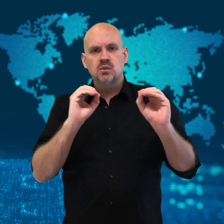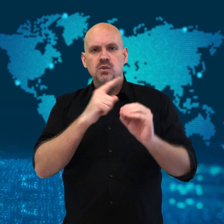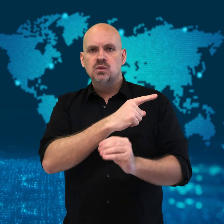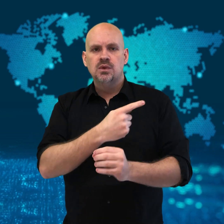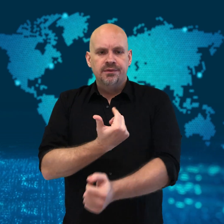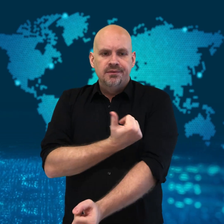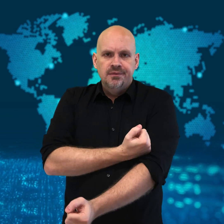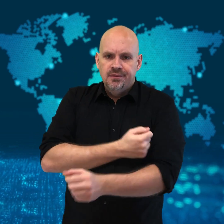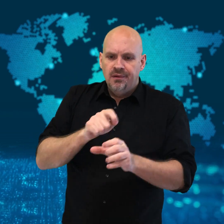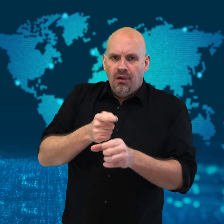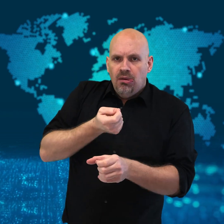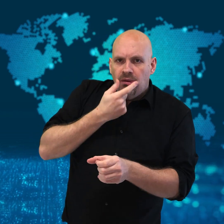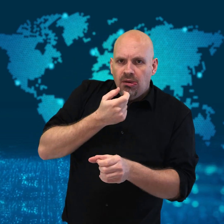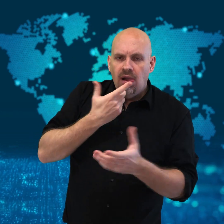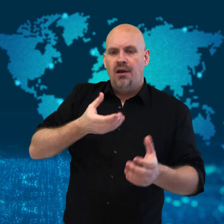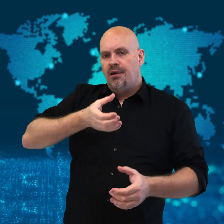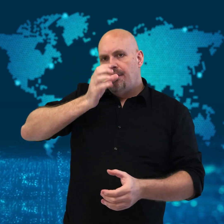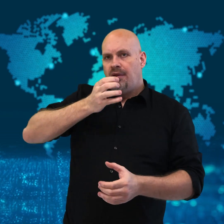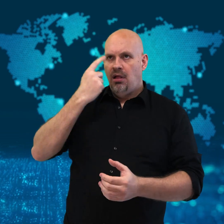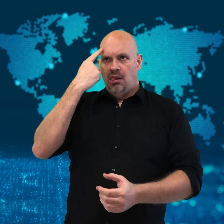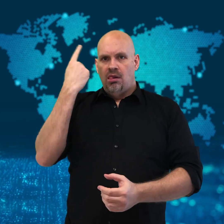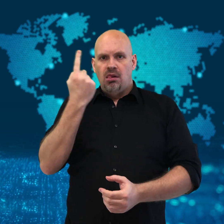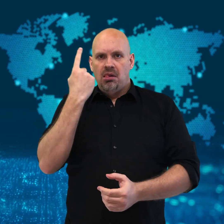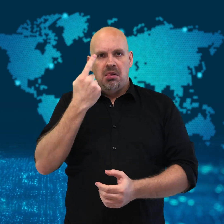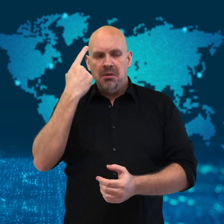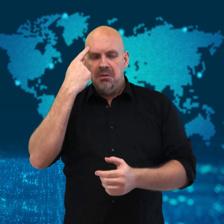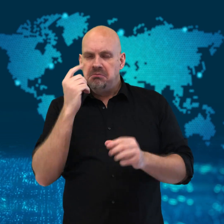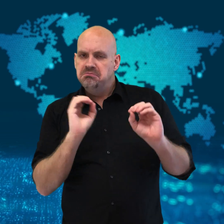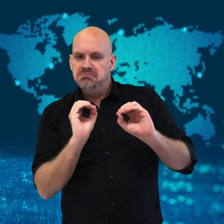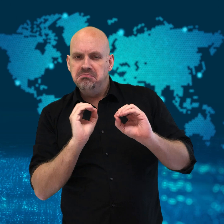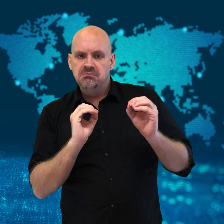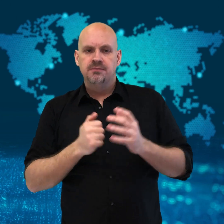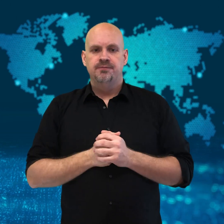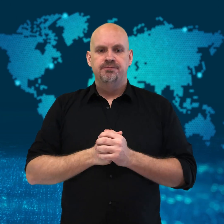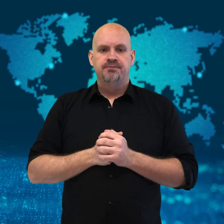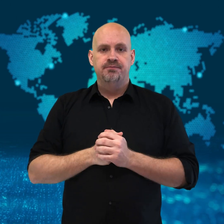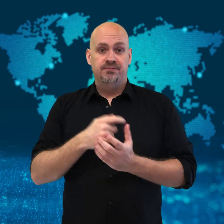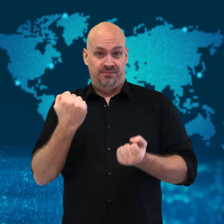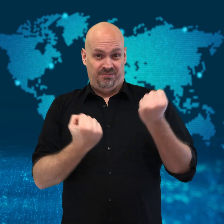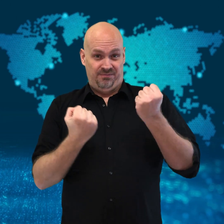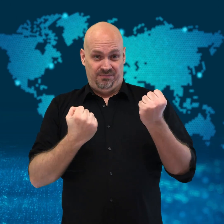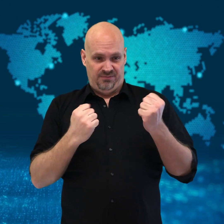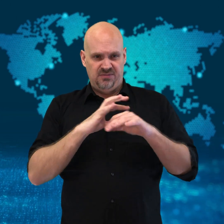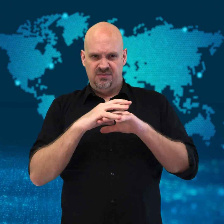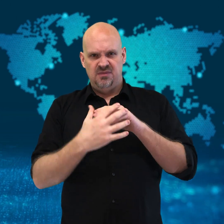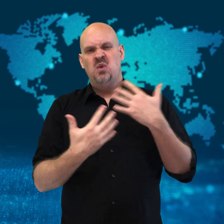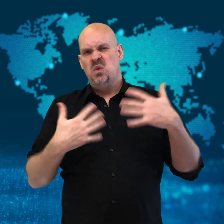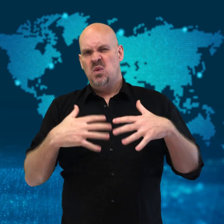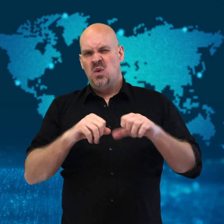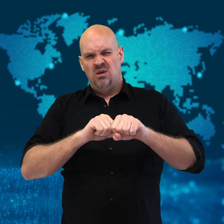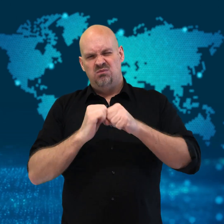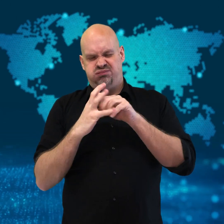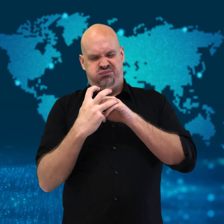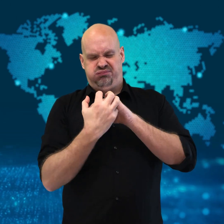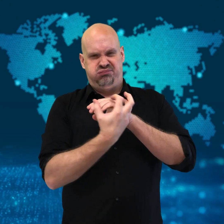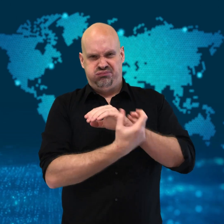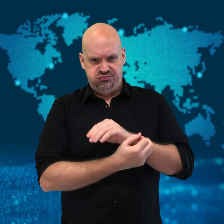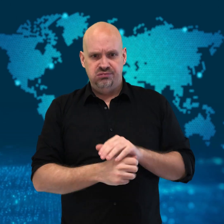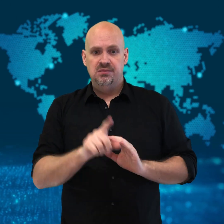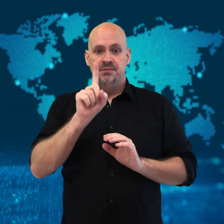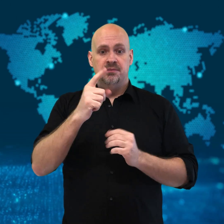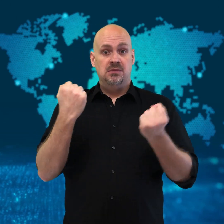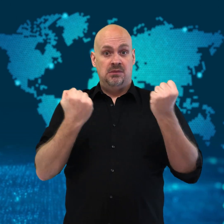Authorities believe he was driving fast on the curvy, sloping road.